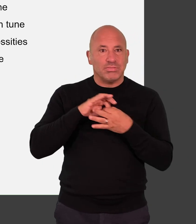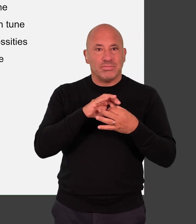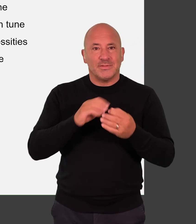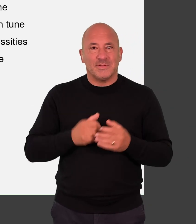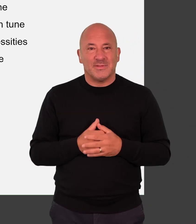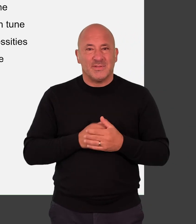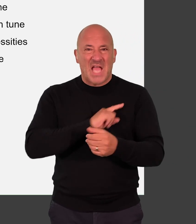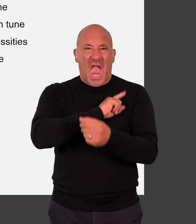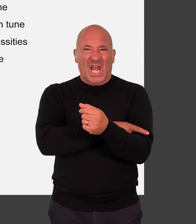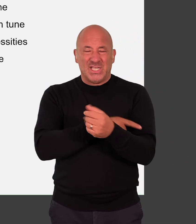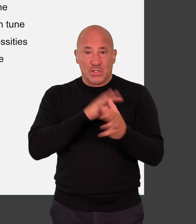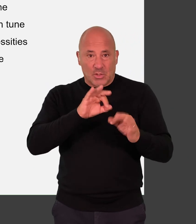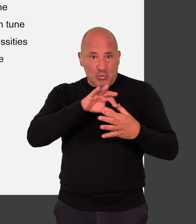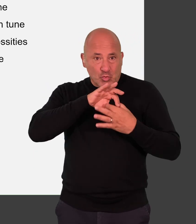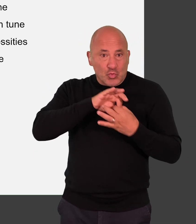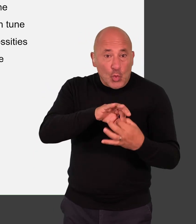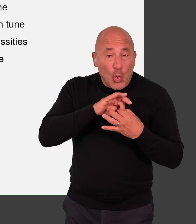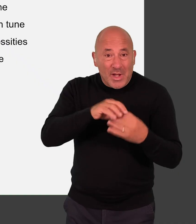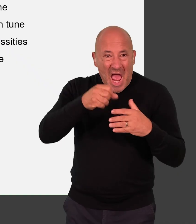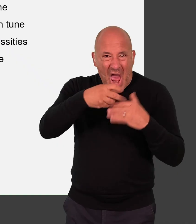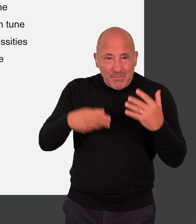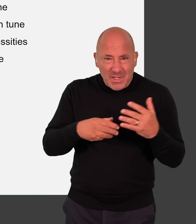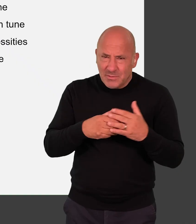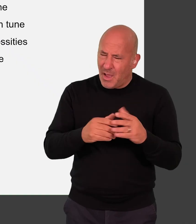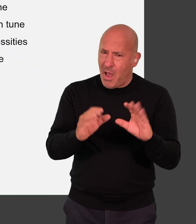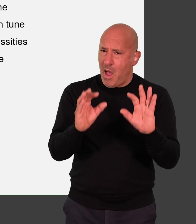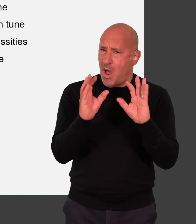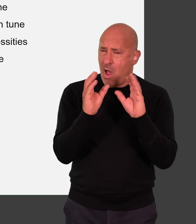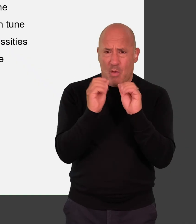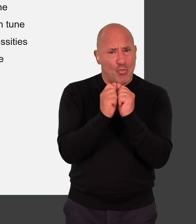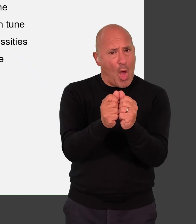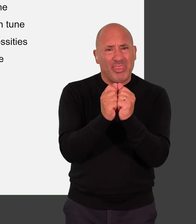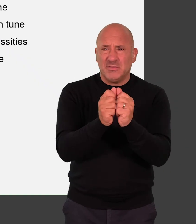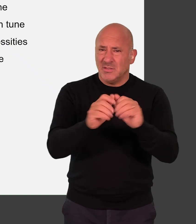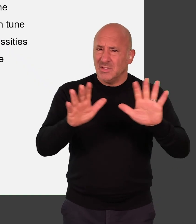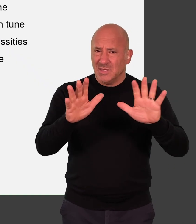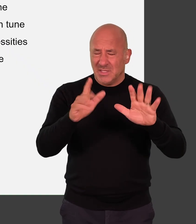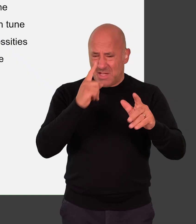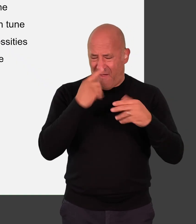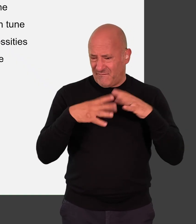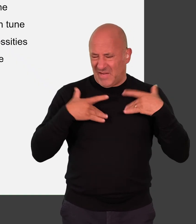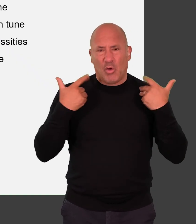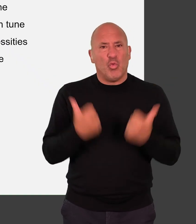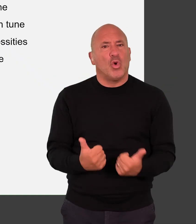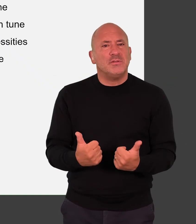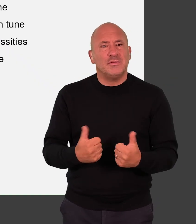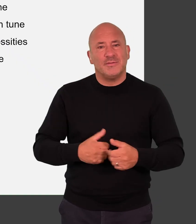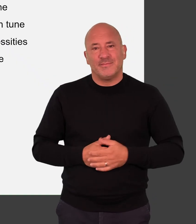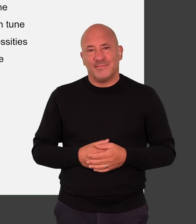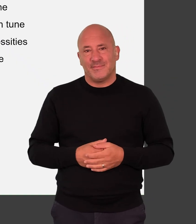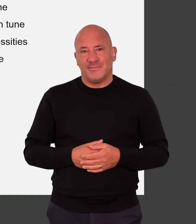Spending energy on in tune elements is a sound investment with immediate return.